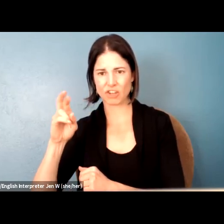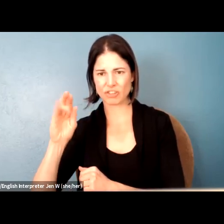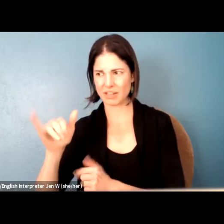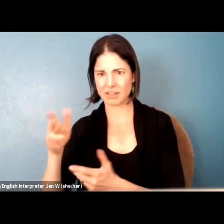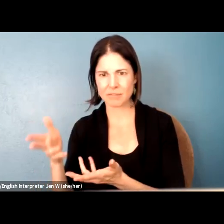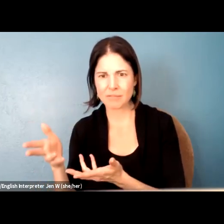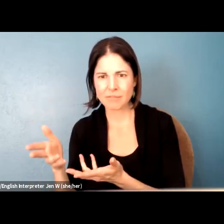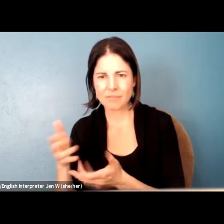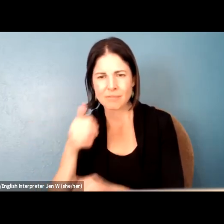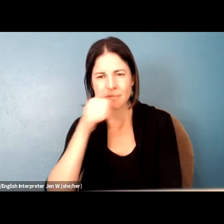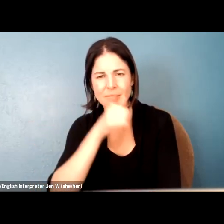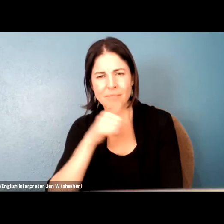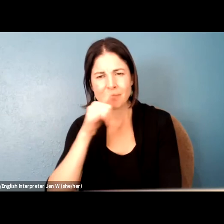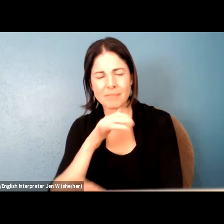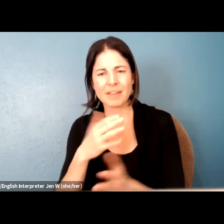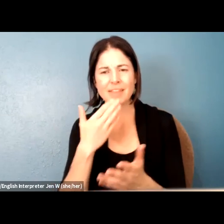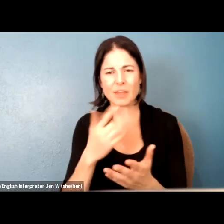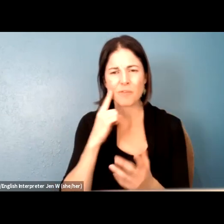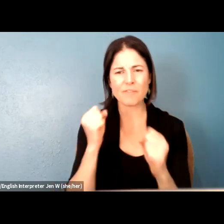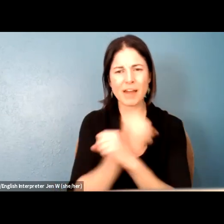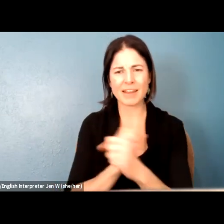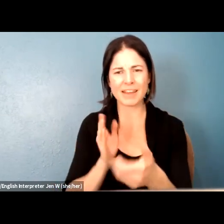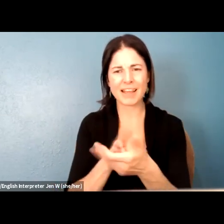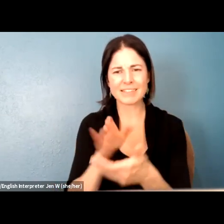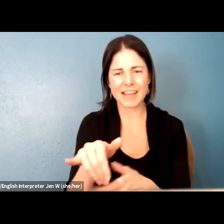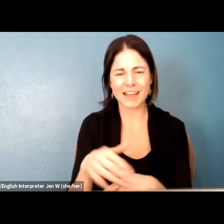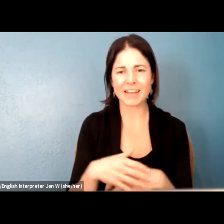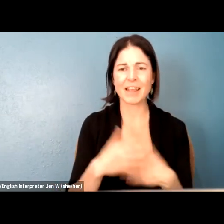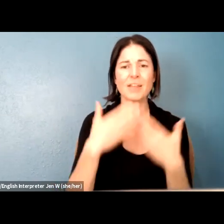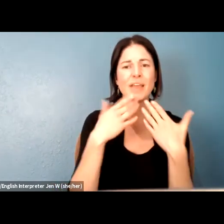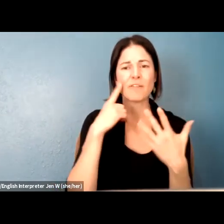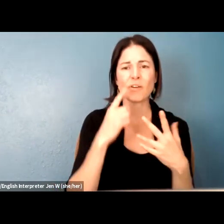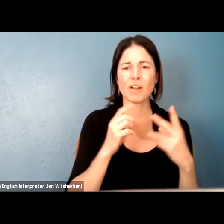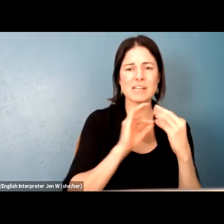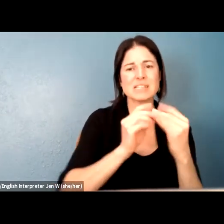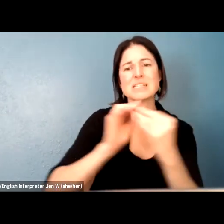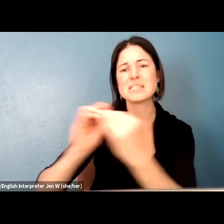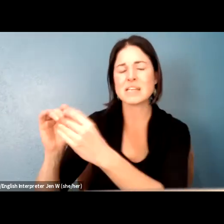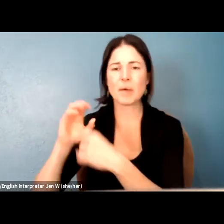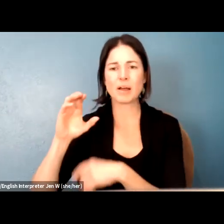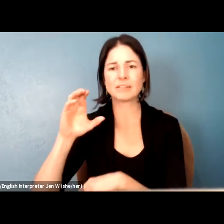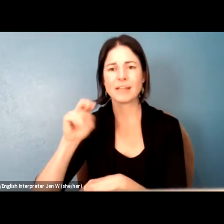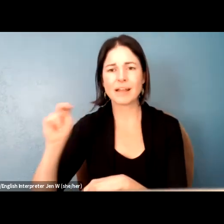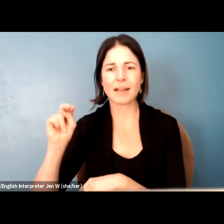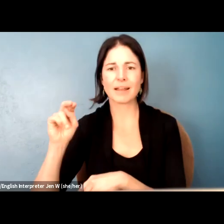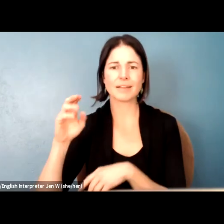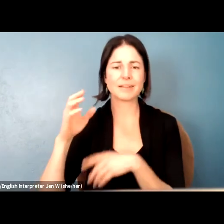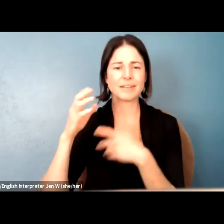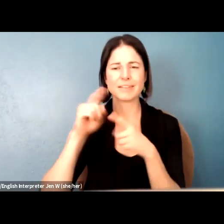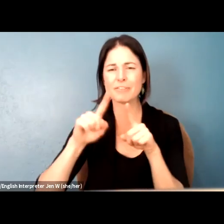arguing endlessly on CNN, or MSNBC. About what CRT is. Amber